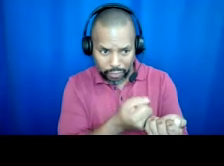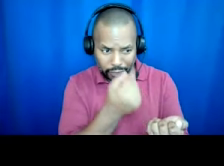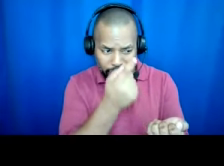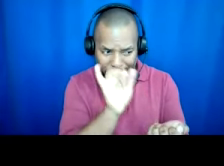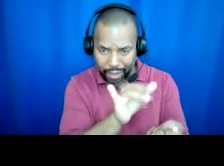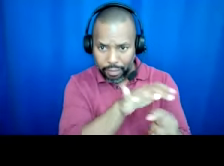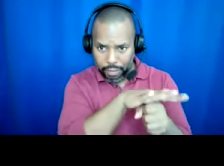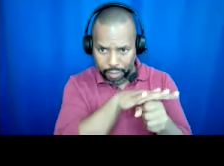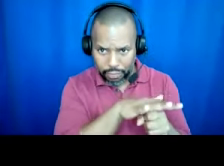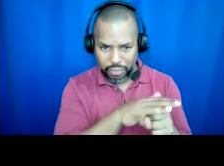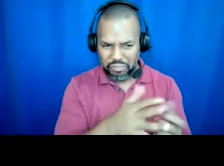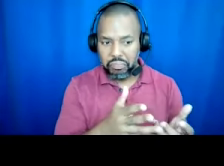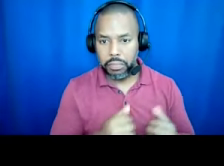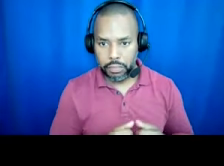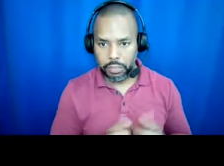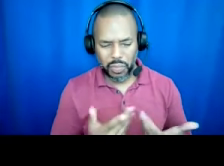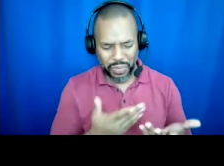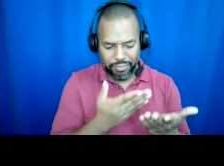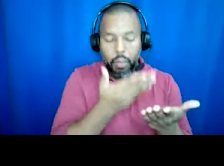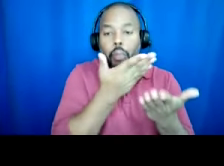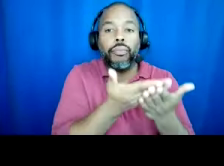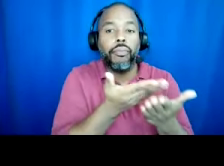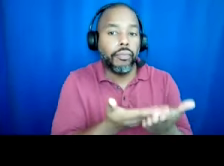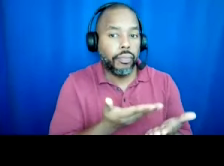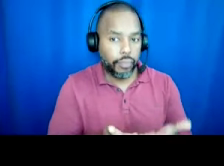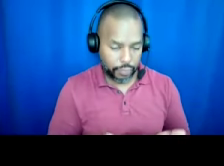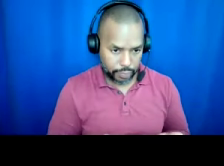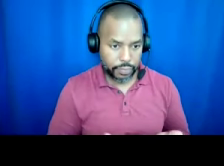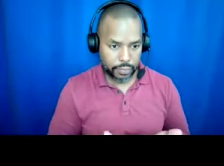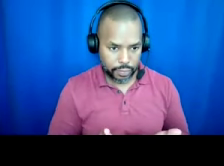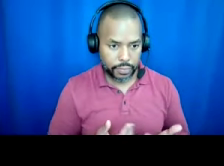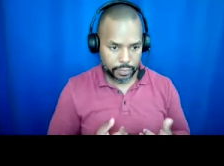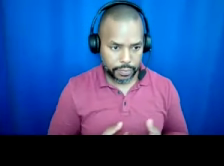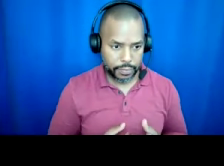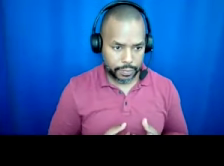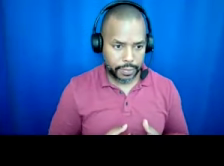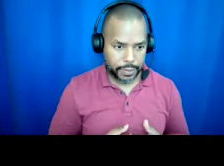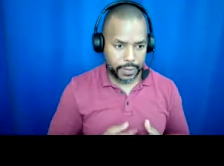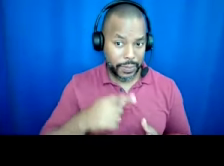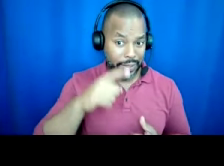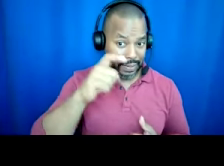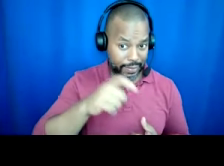What is the evidence that we have that does show up in program review that suggests that we are not fully